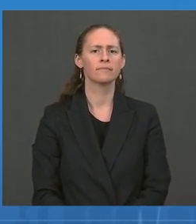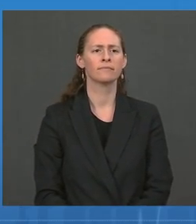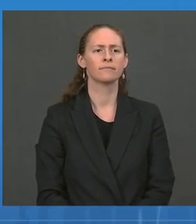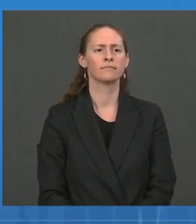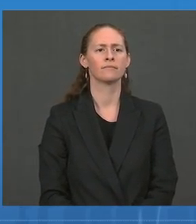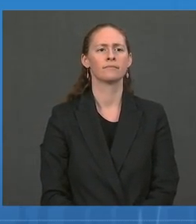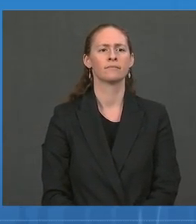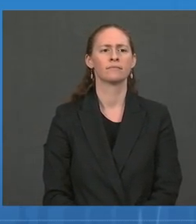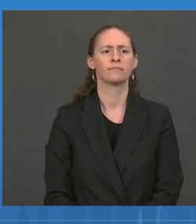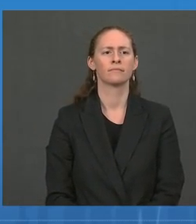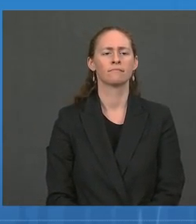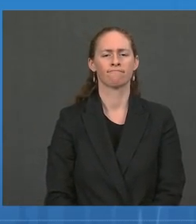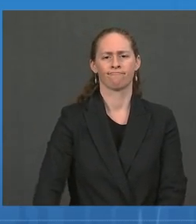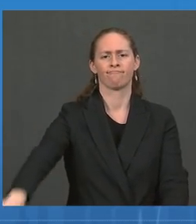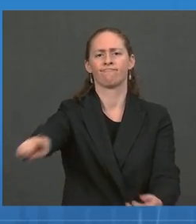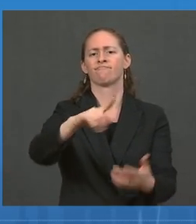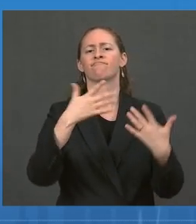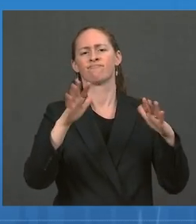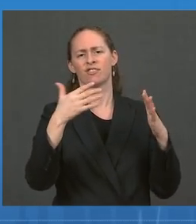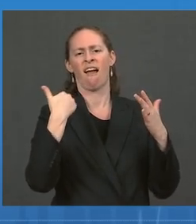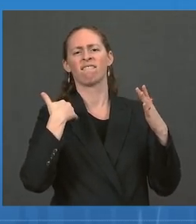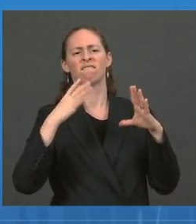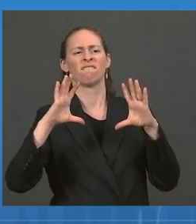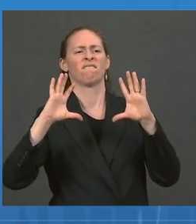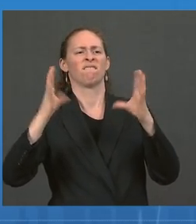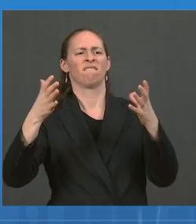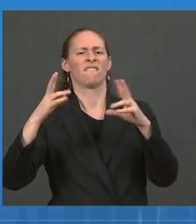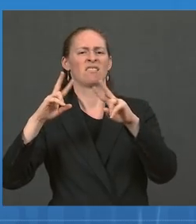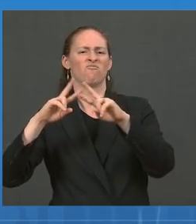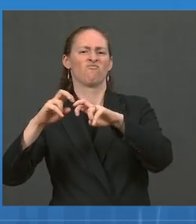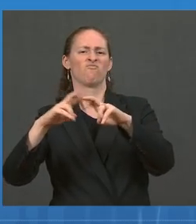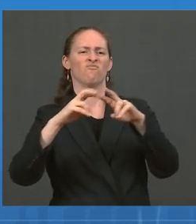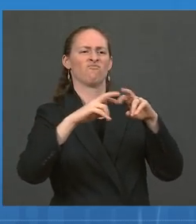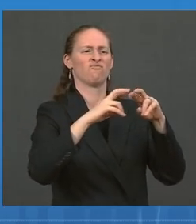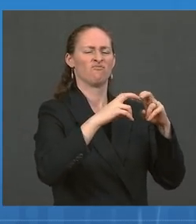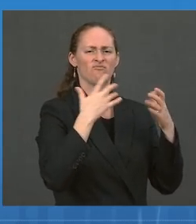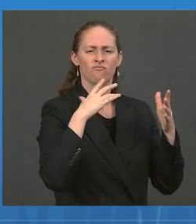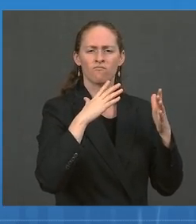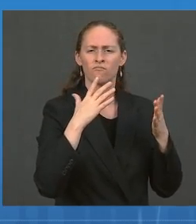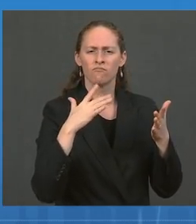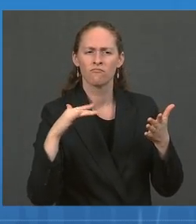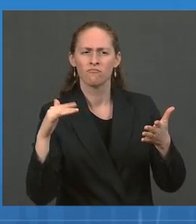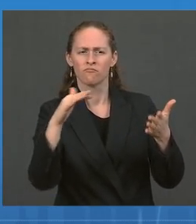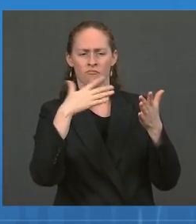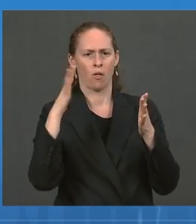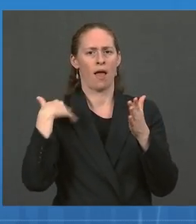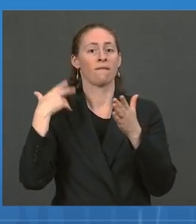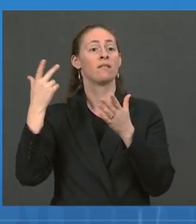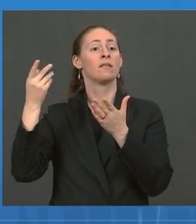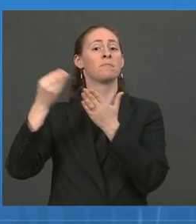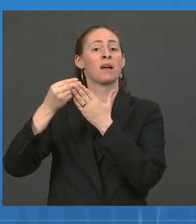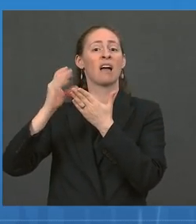that has been started, the award has been made, to look at any of a number of different groups